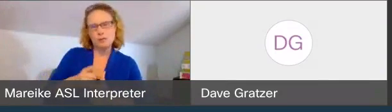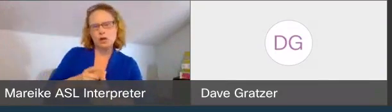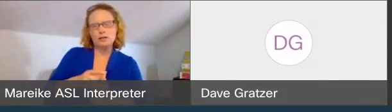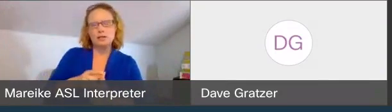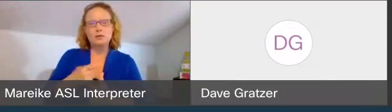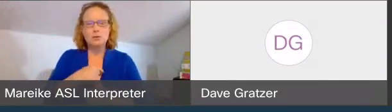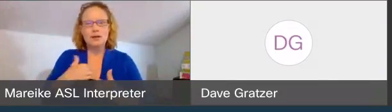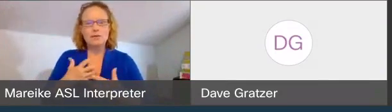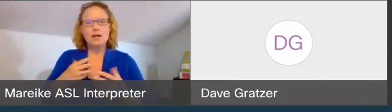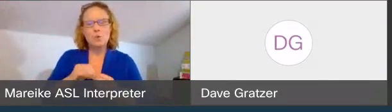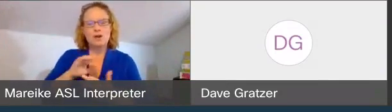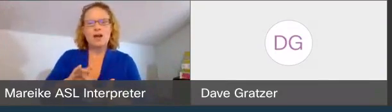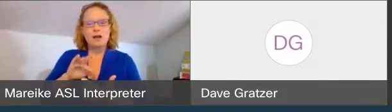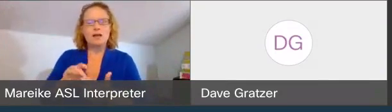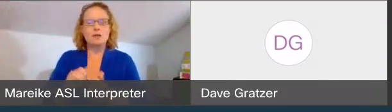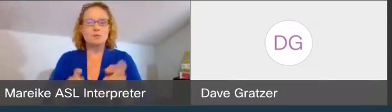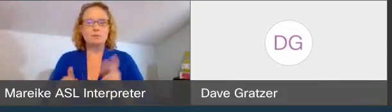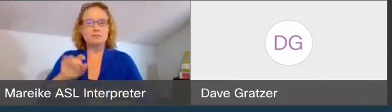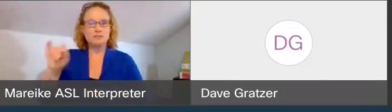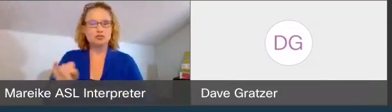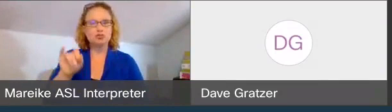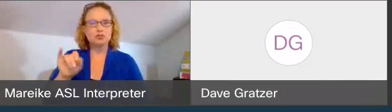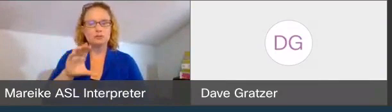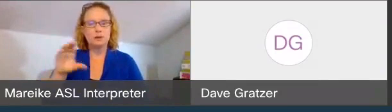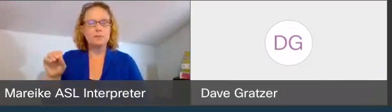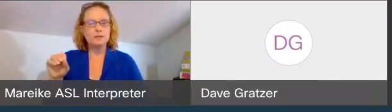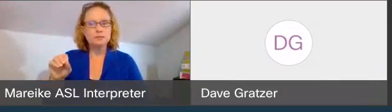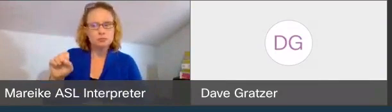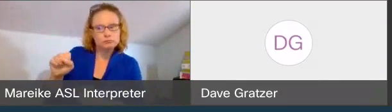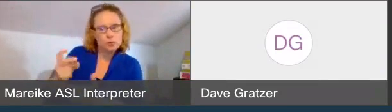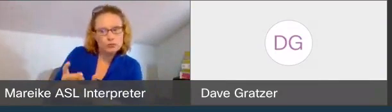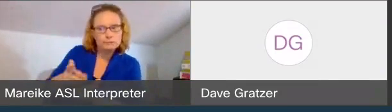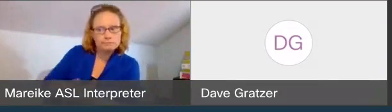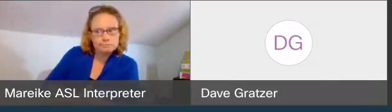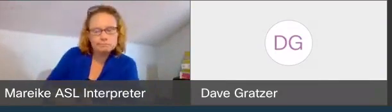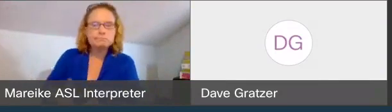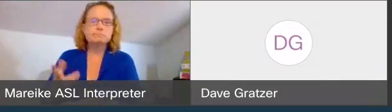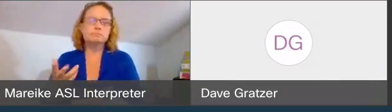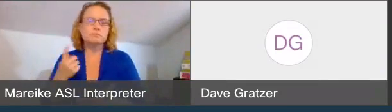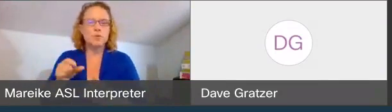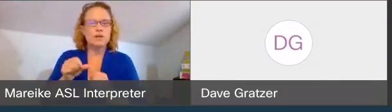more contact with people's insurance companies and getting authorization for continued ACT Services.